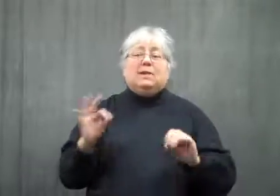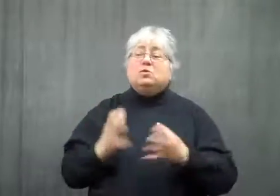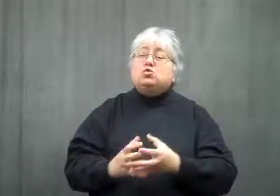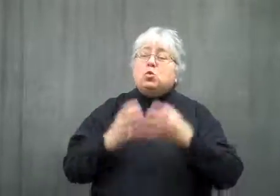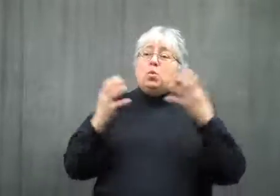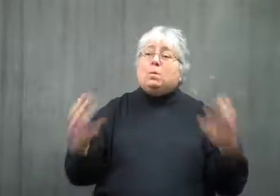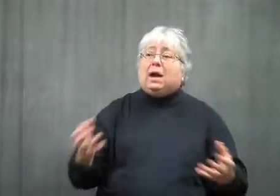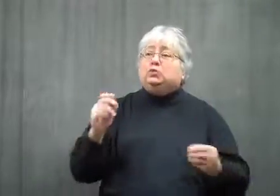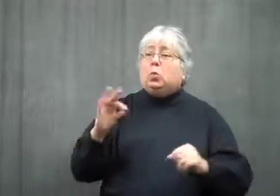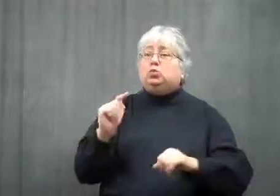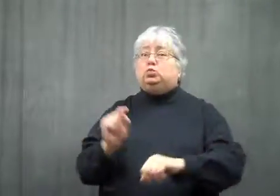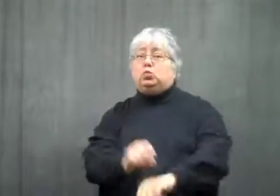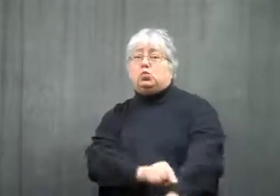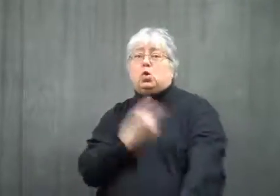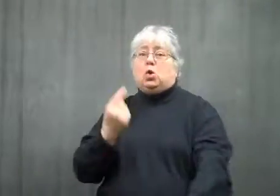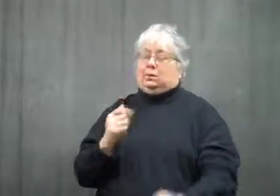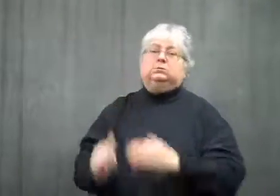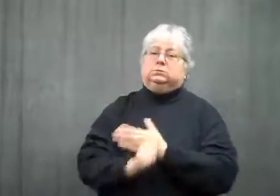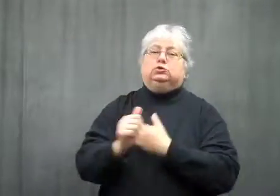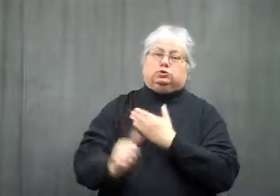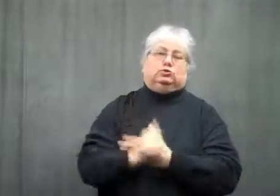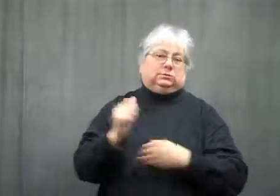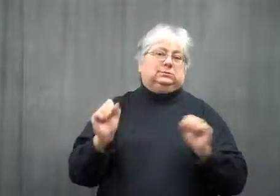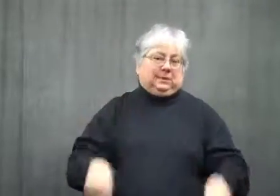Being exposed to too much or for too long can be dangerous.